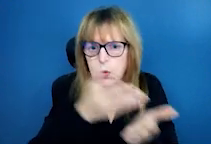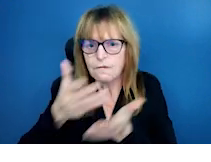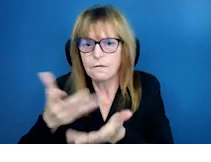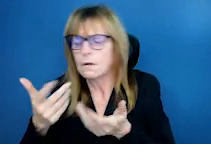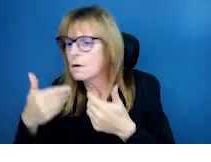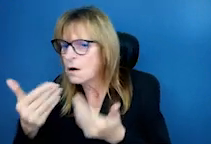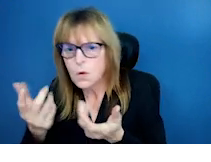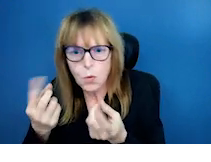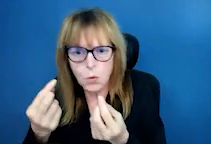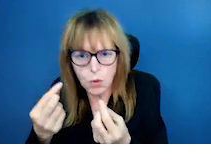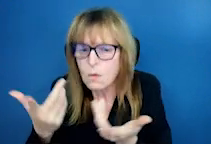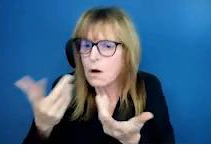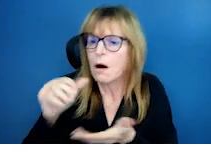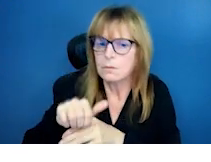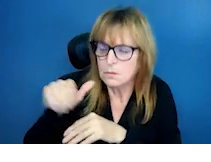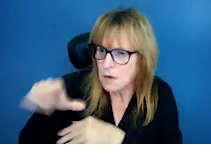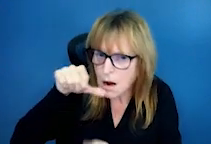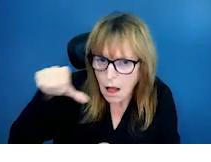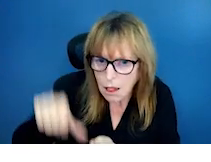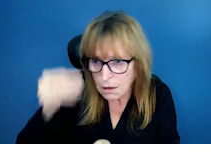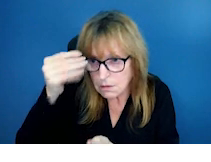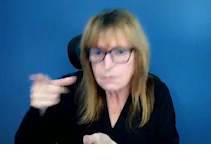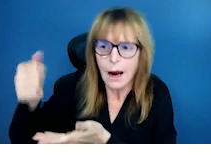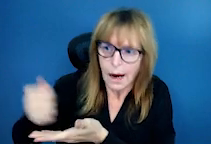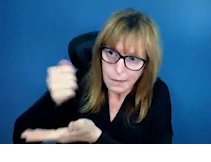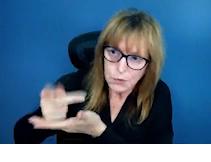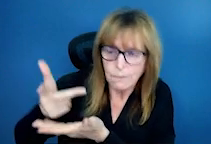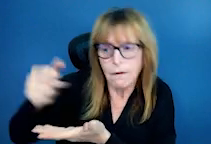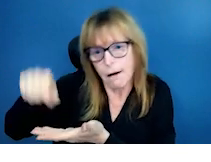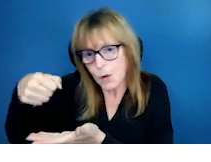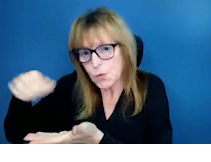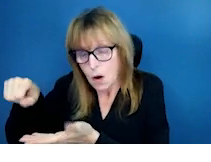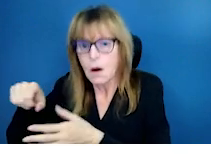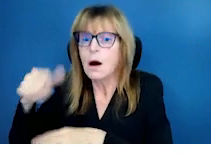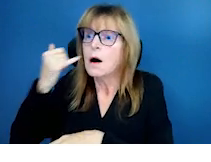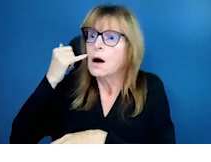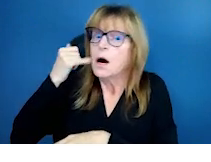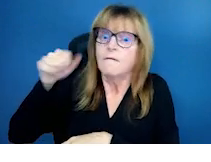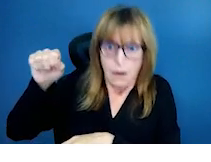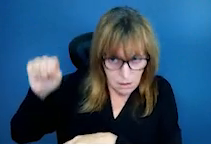If approved, we’ll also send you a funding agreement which you’ll need to sign and return within a specific timeframe.